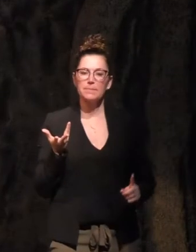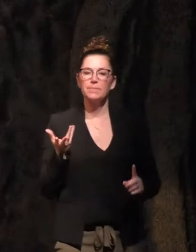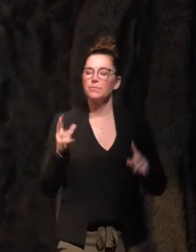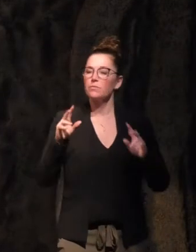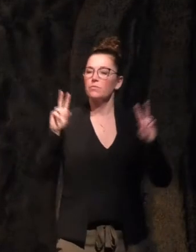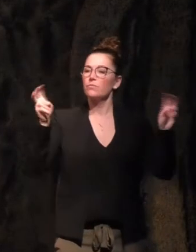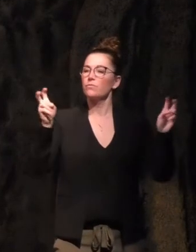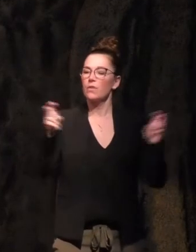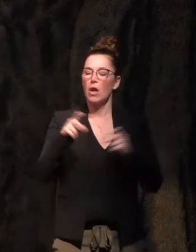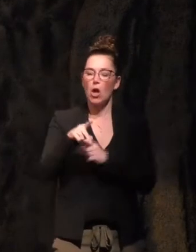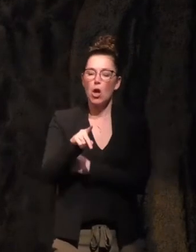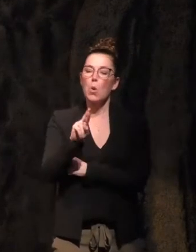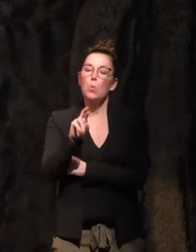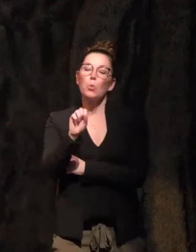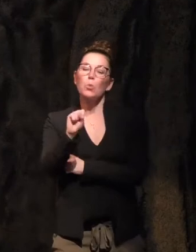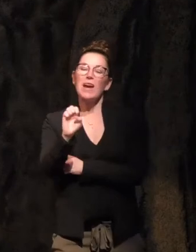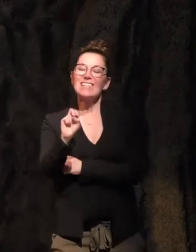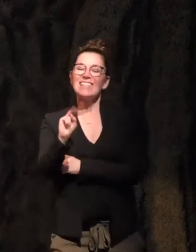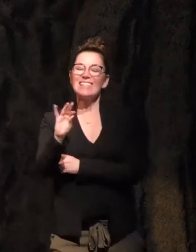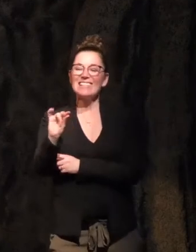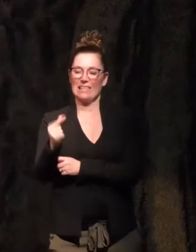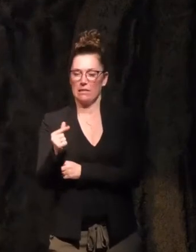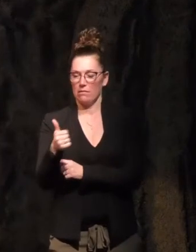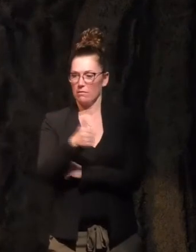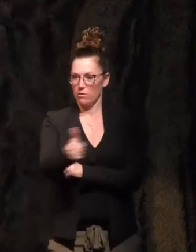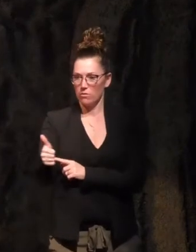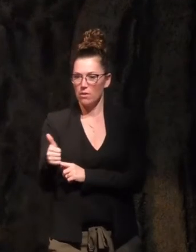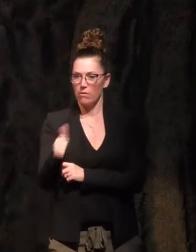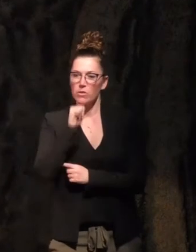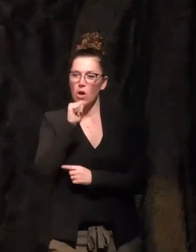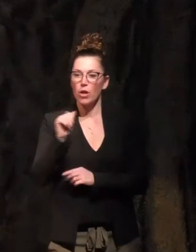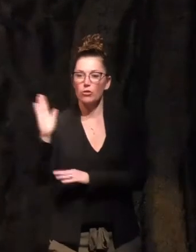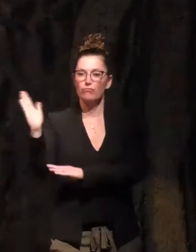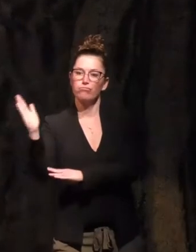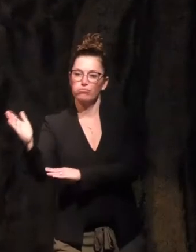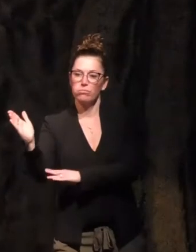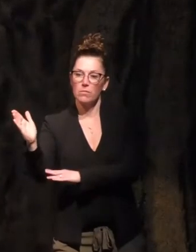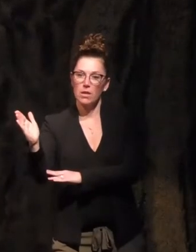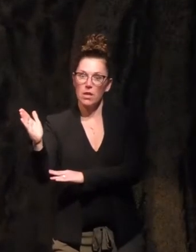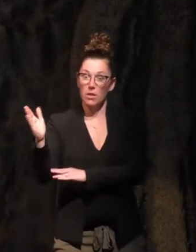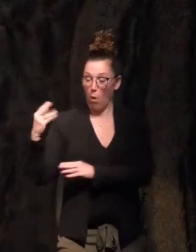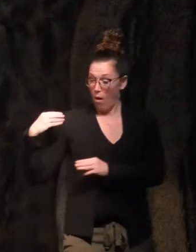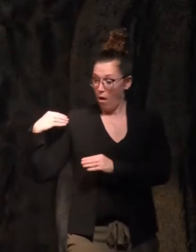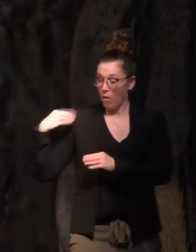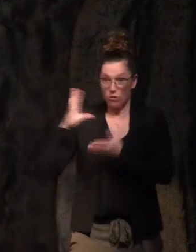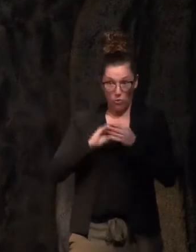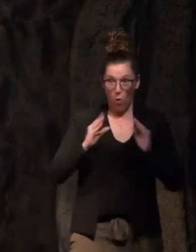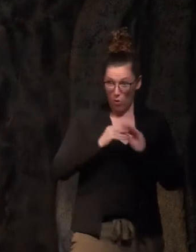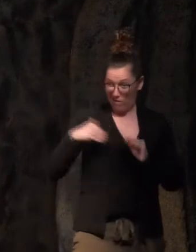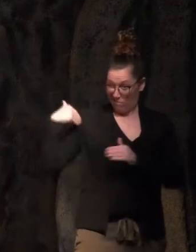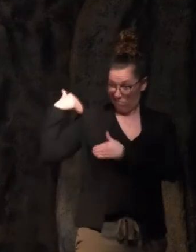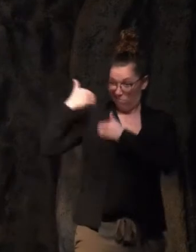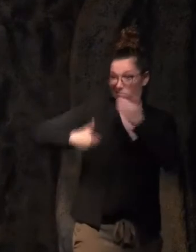as opposed to presenting. Sharing how the stories of your ancestors and you collide, so while I unquestionably speak to you